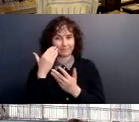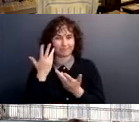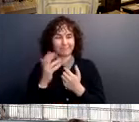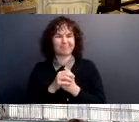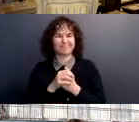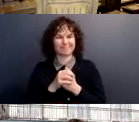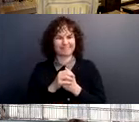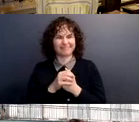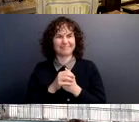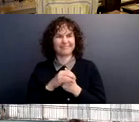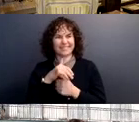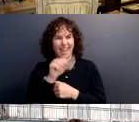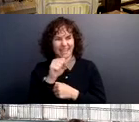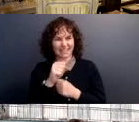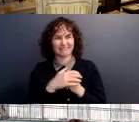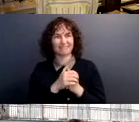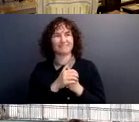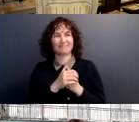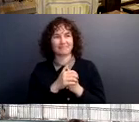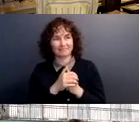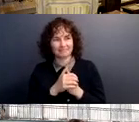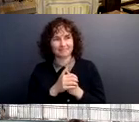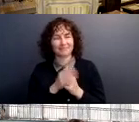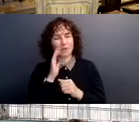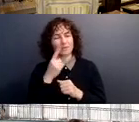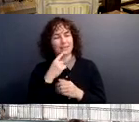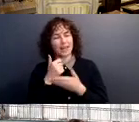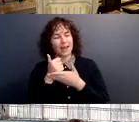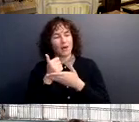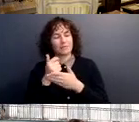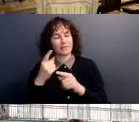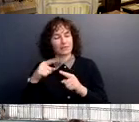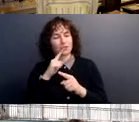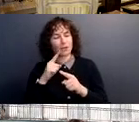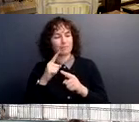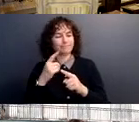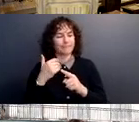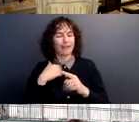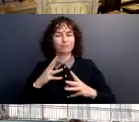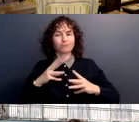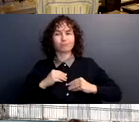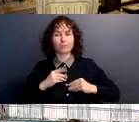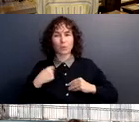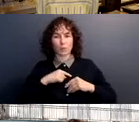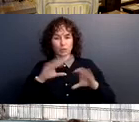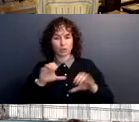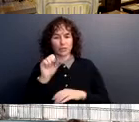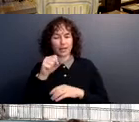And so I think, yes, it helps to allow them to have sort of ownership of what we're doing. We have not done very much